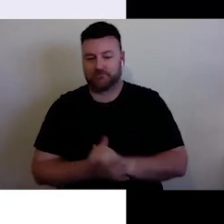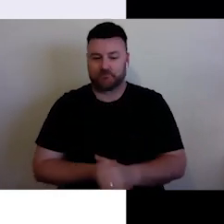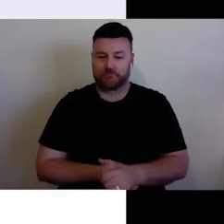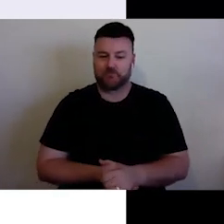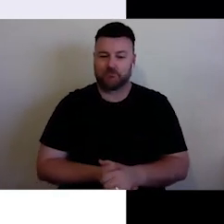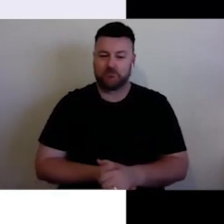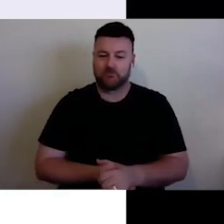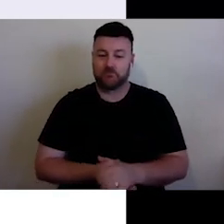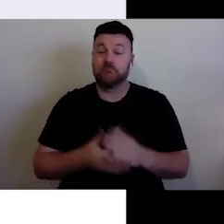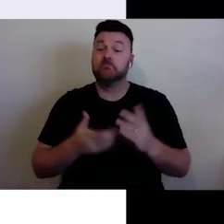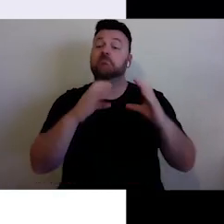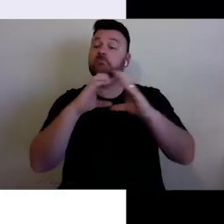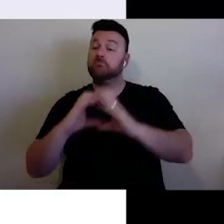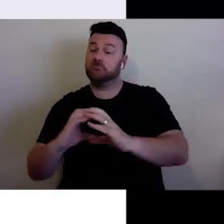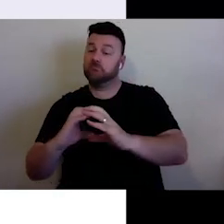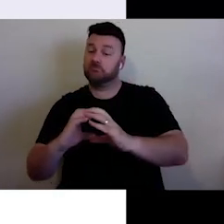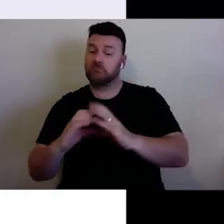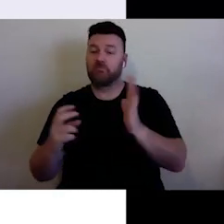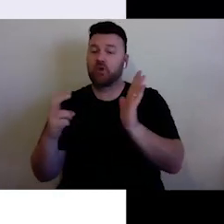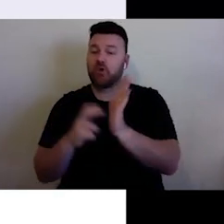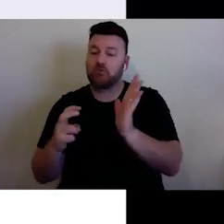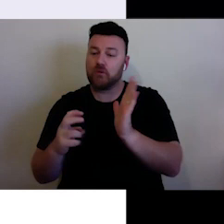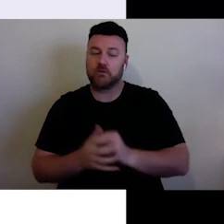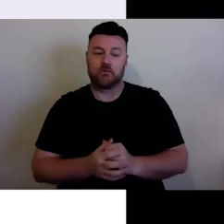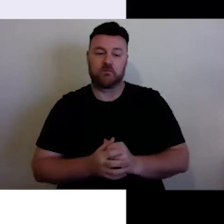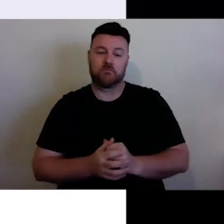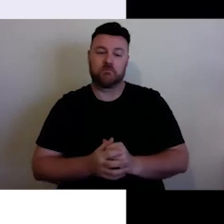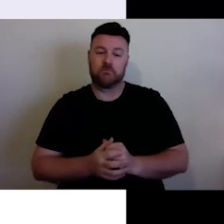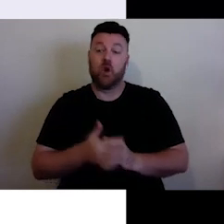seeing using greenlgs, commission or engaging works that are suitable for